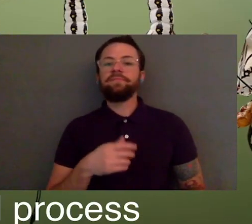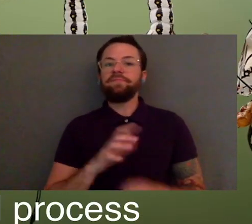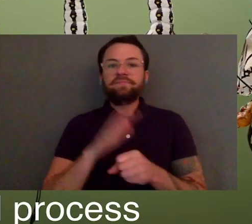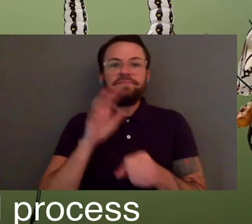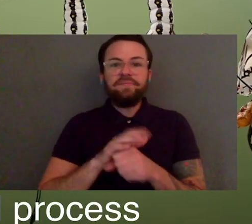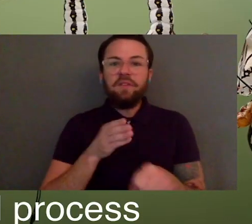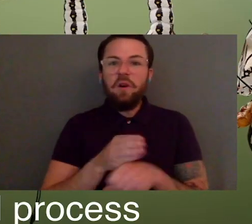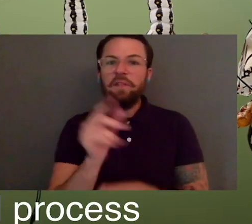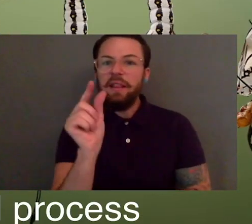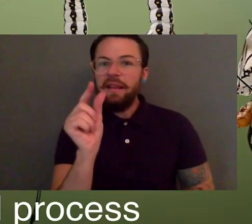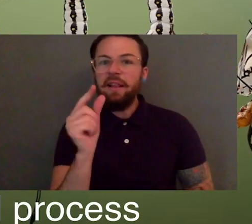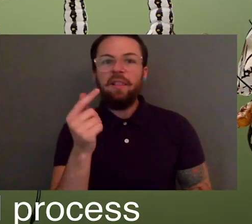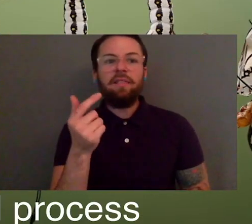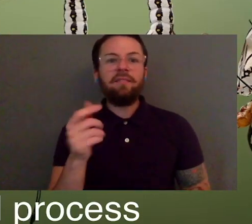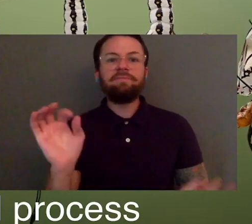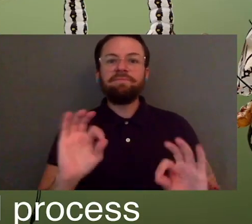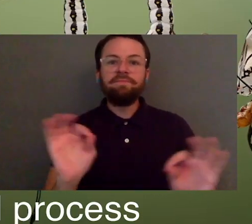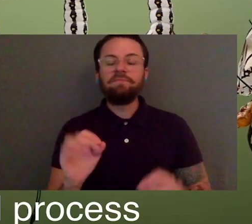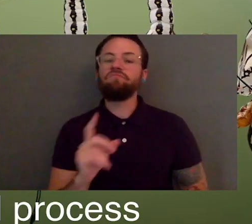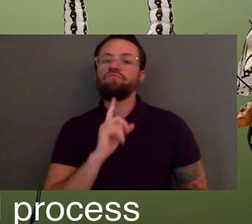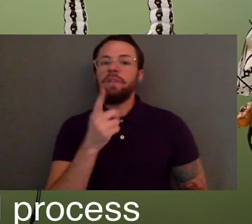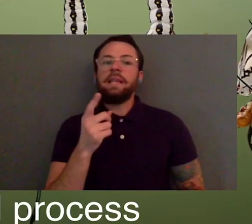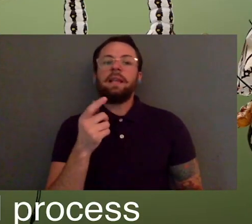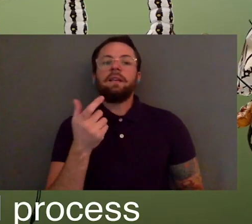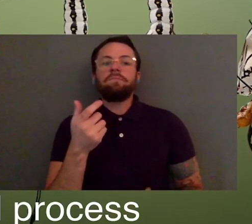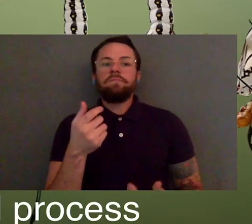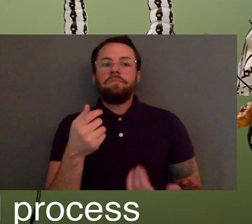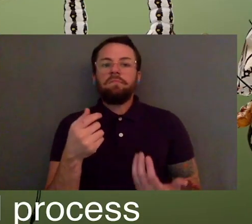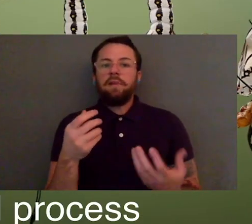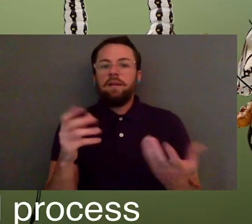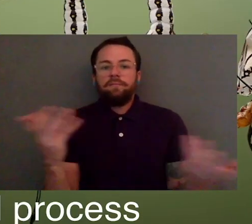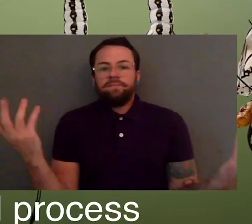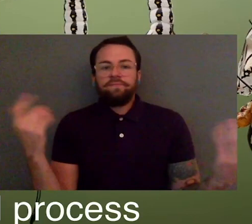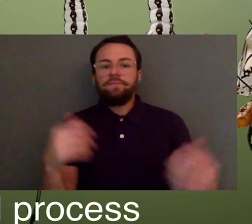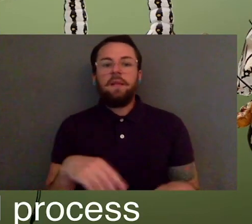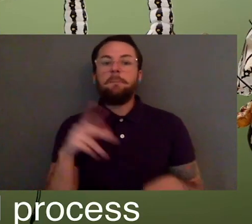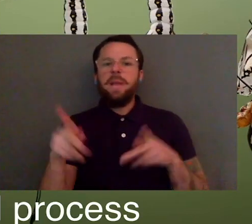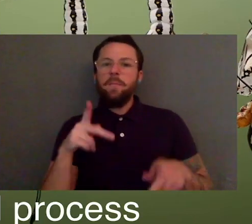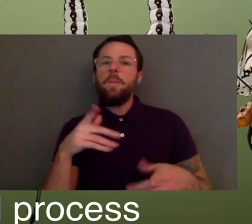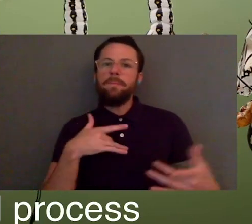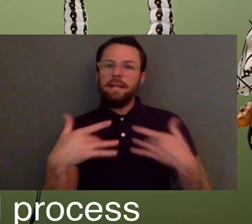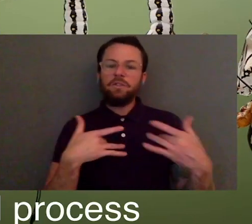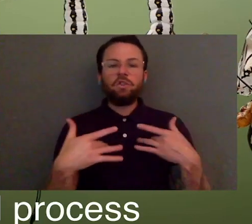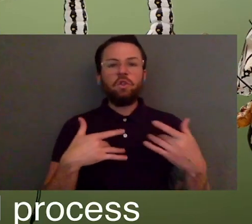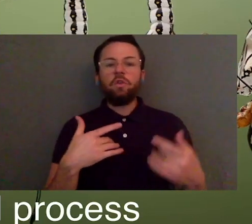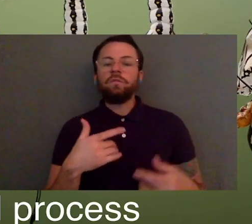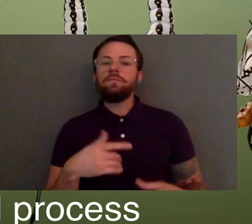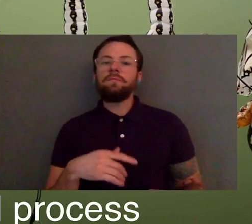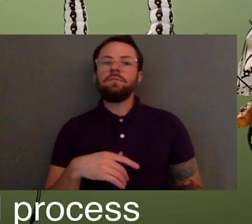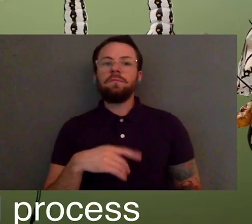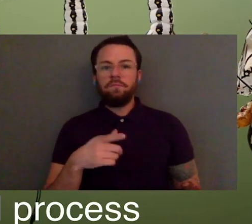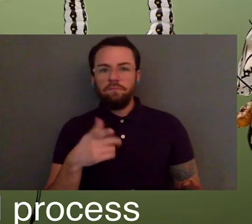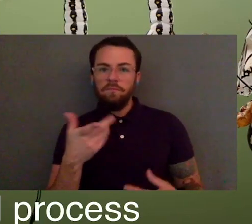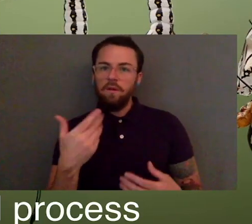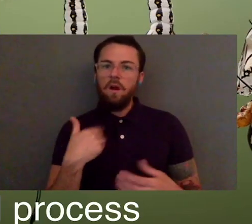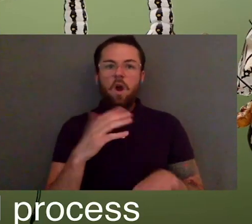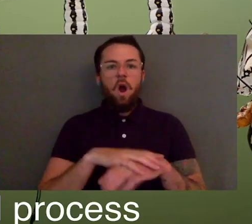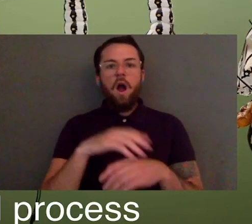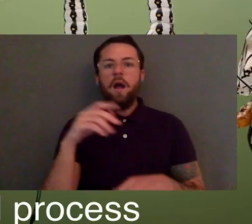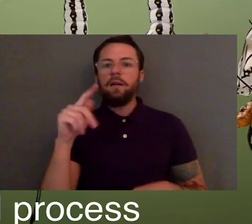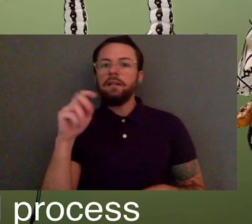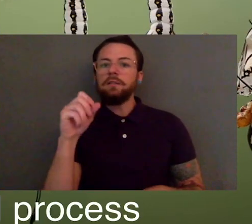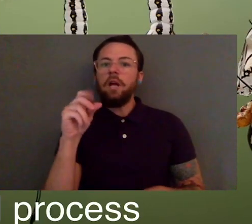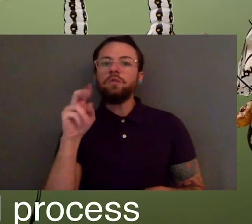I was cranky, I was upset, I could get irritable over the smallest things.